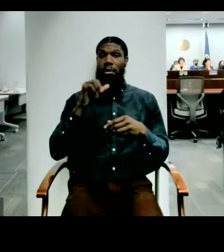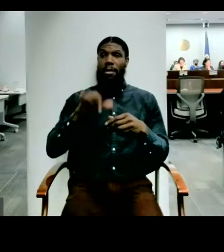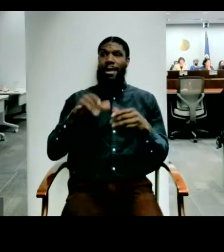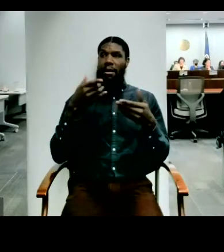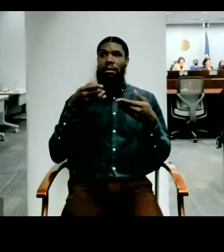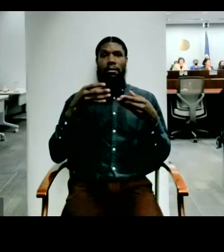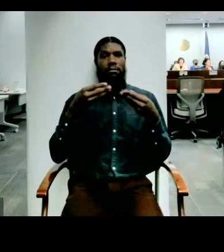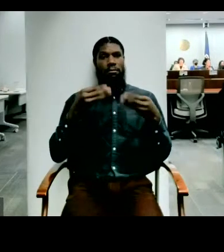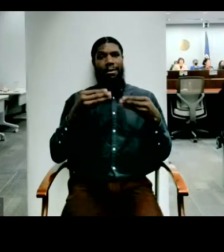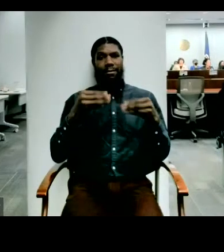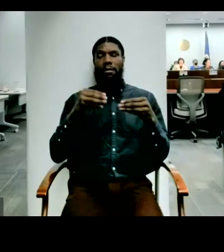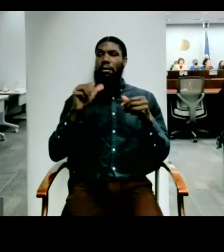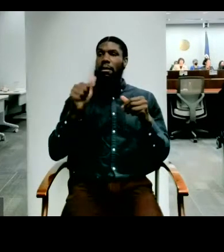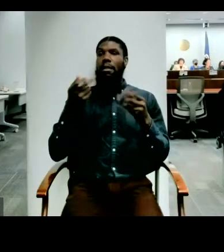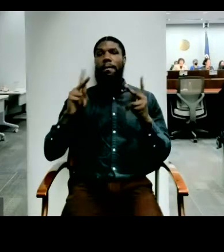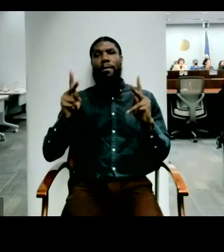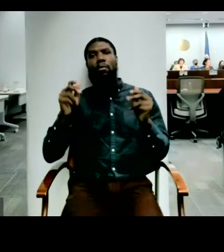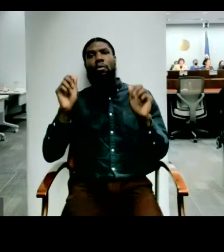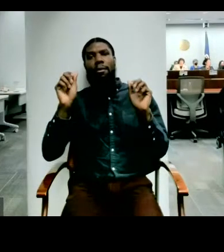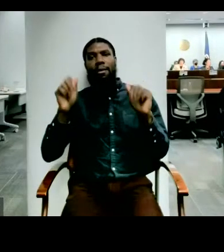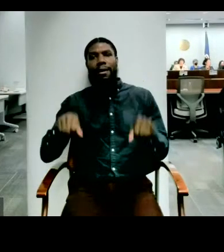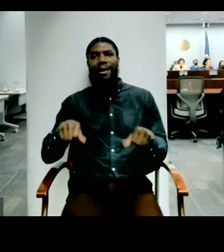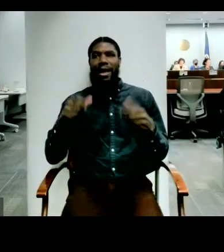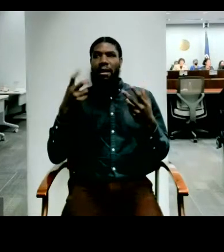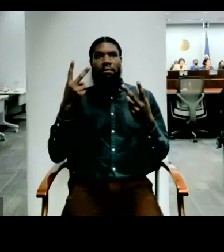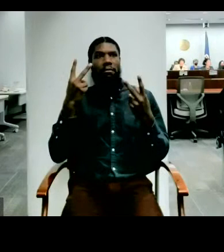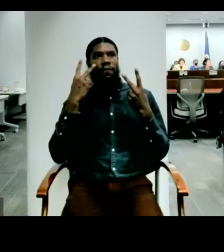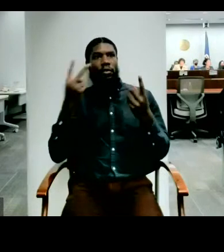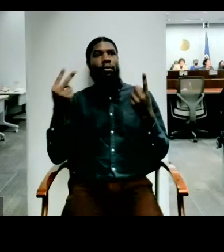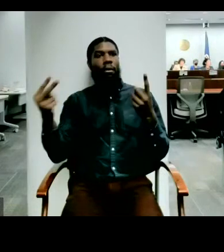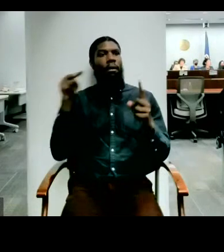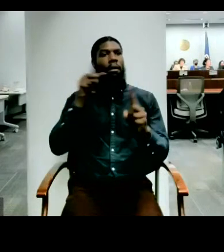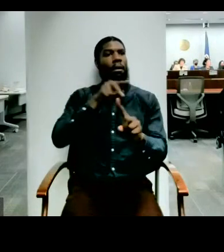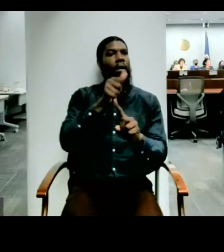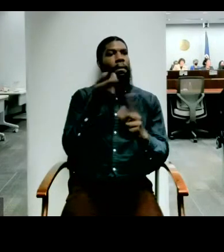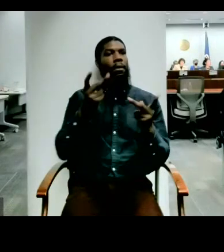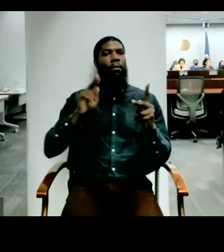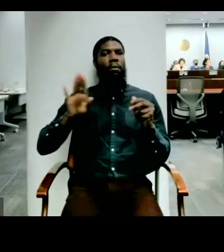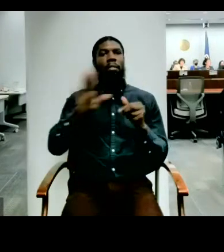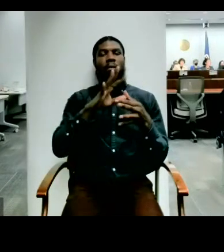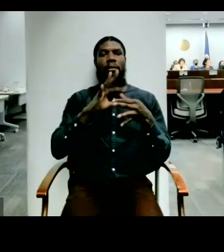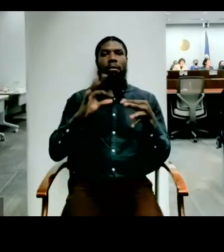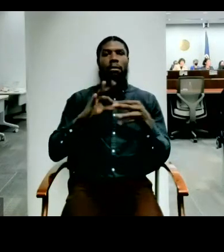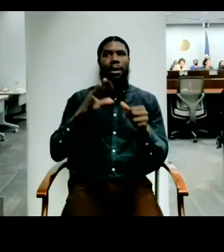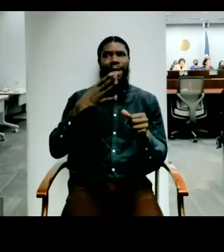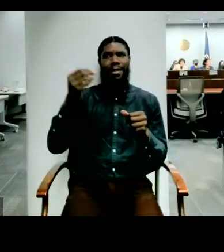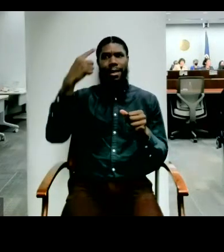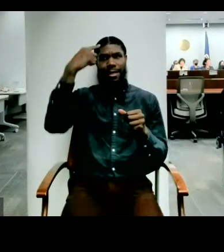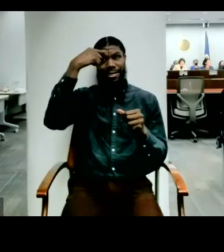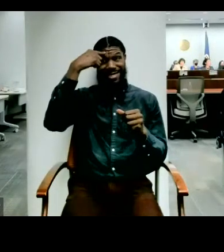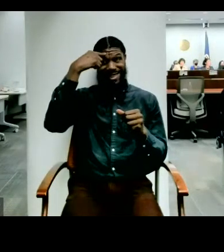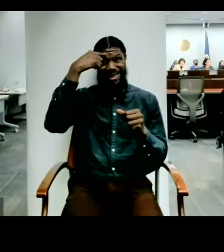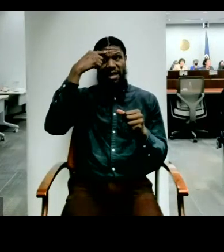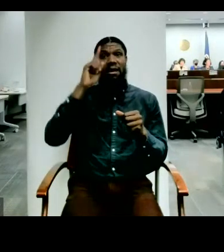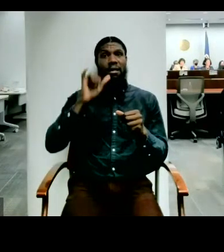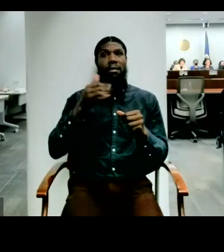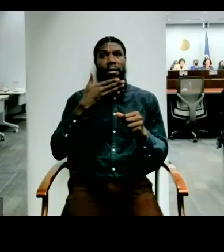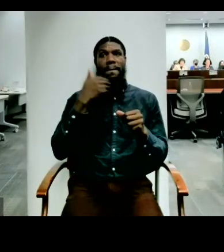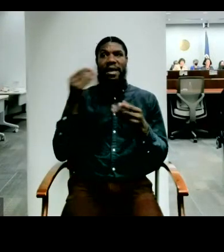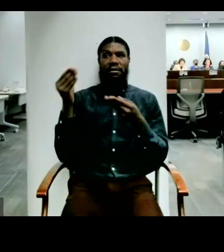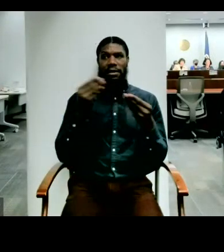should um be able to um view others comments and I think that would best facilitate our goal.